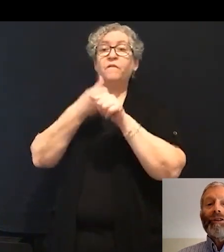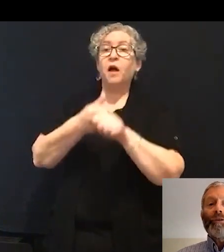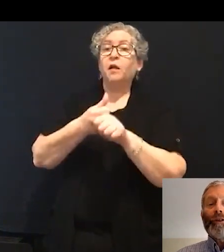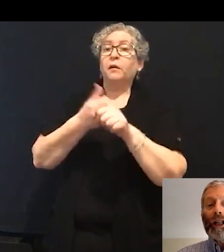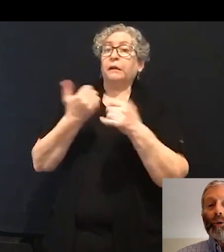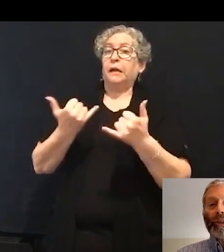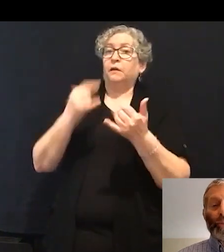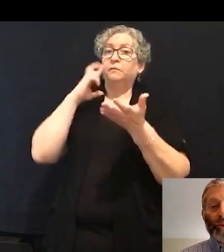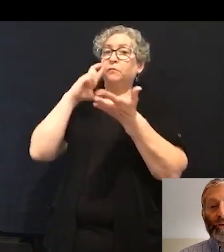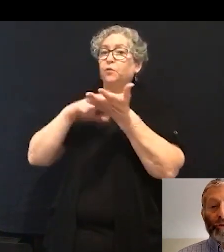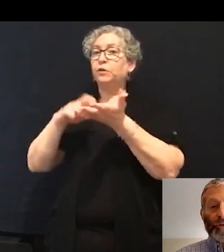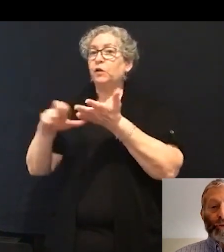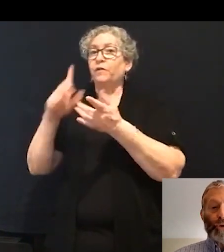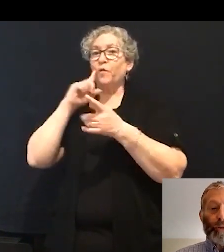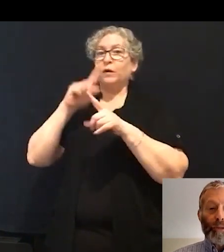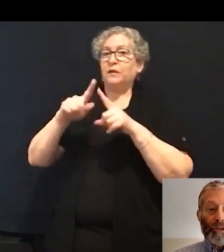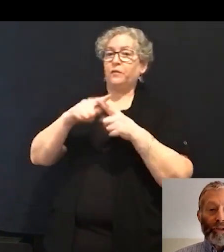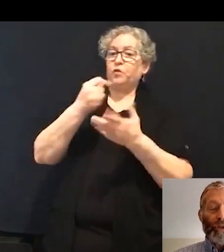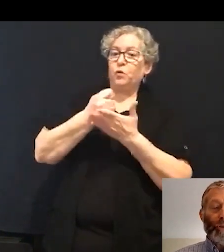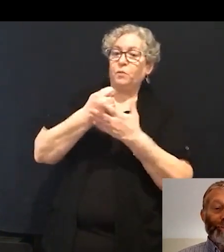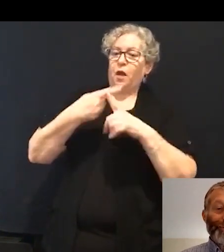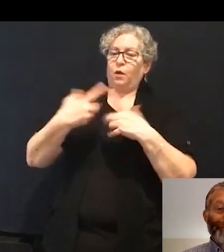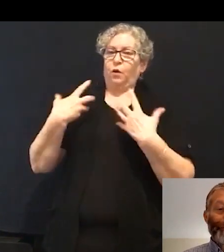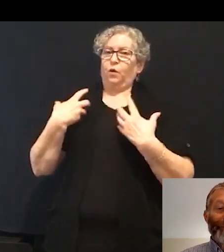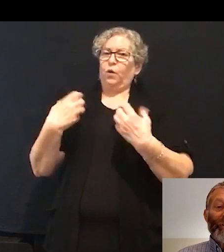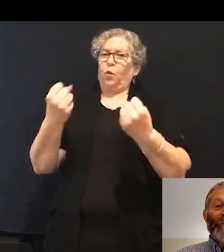and you're following the research for treatments and cures.